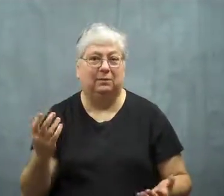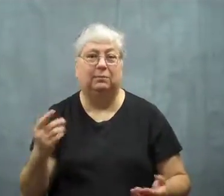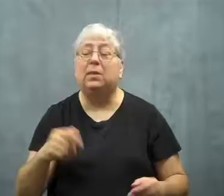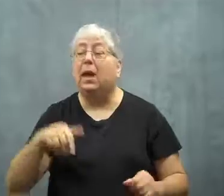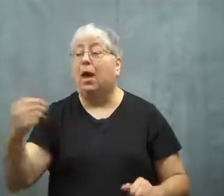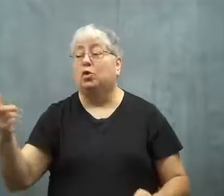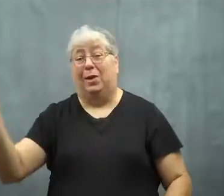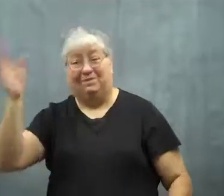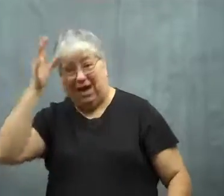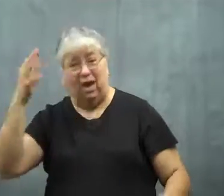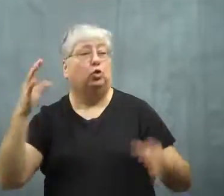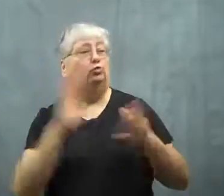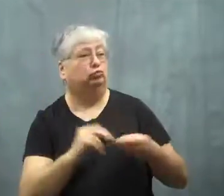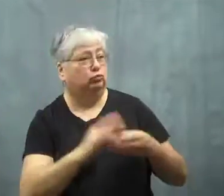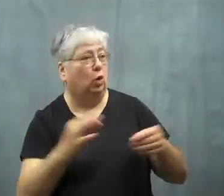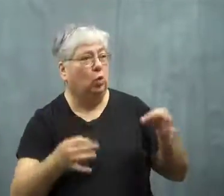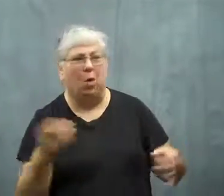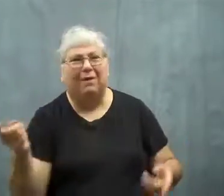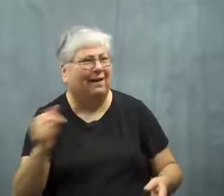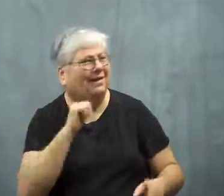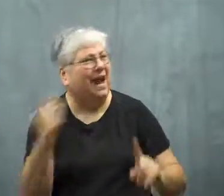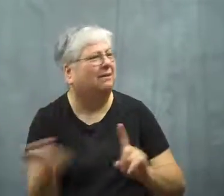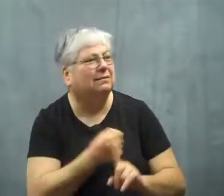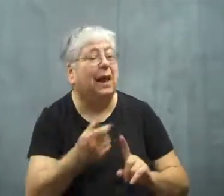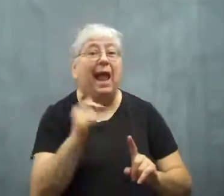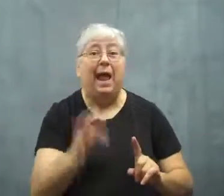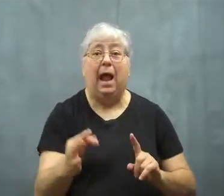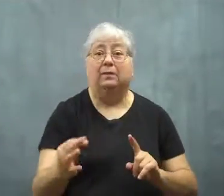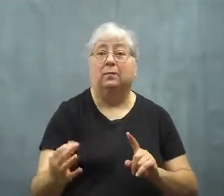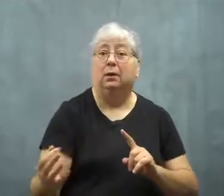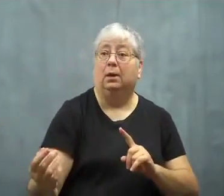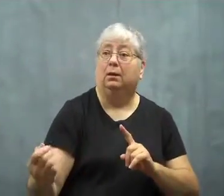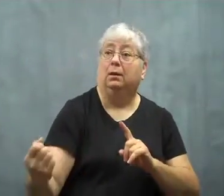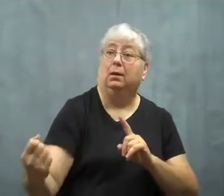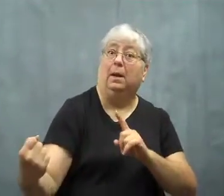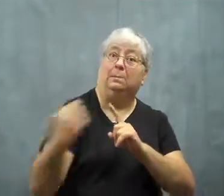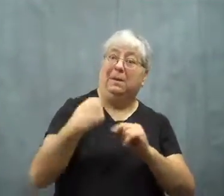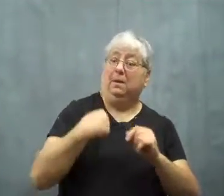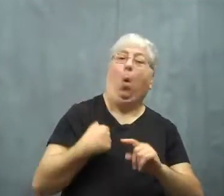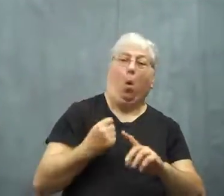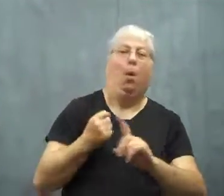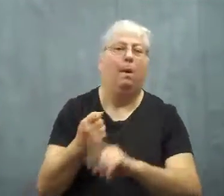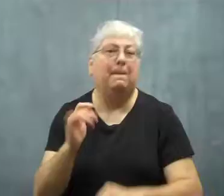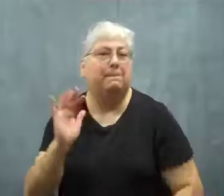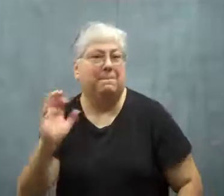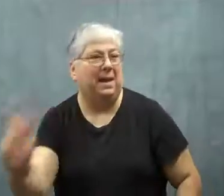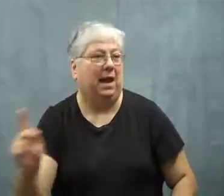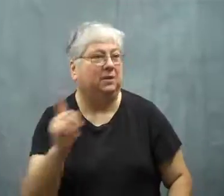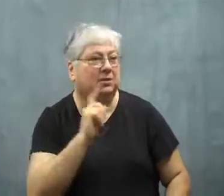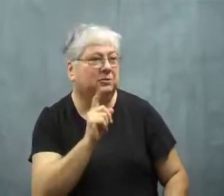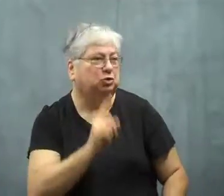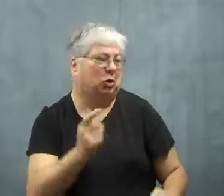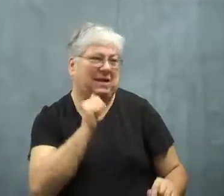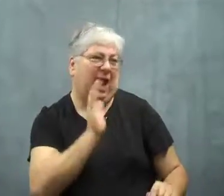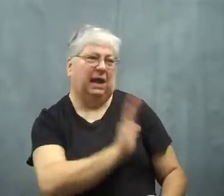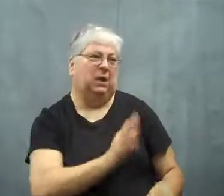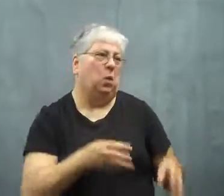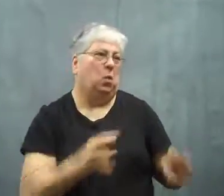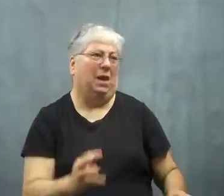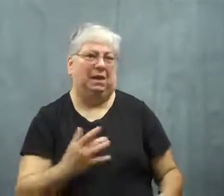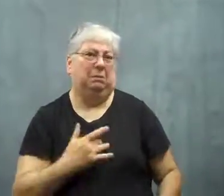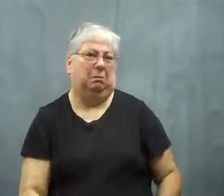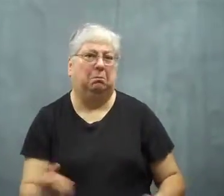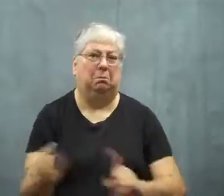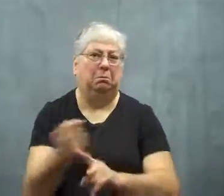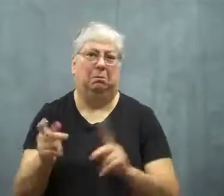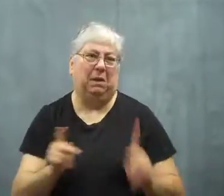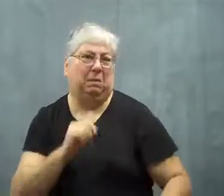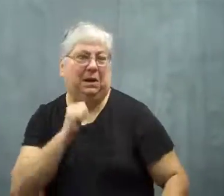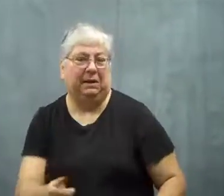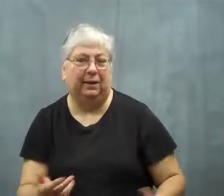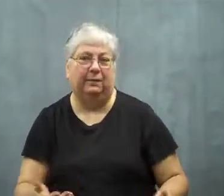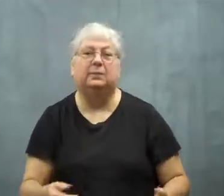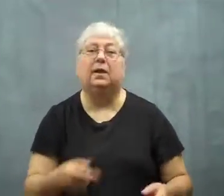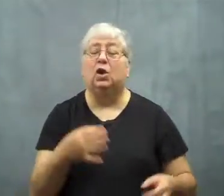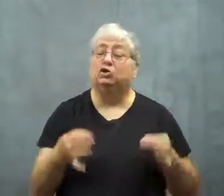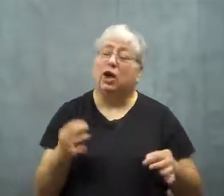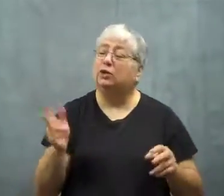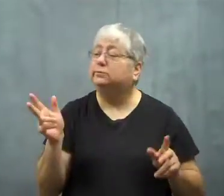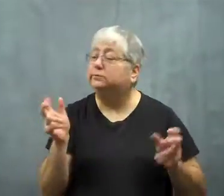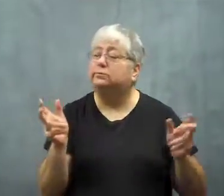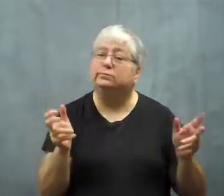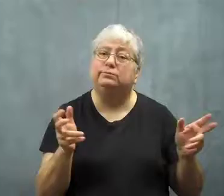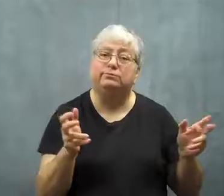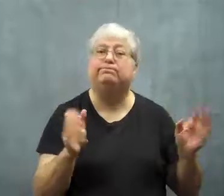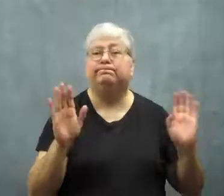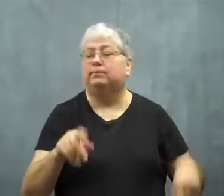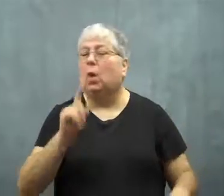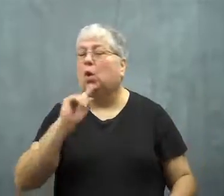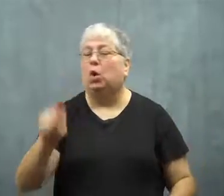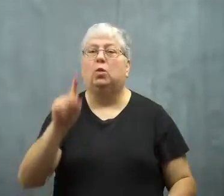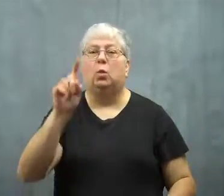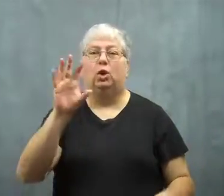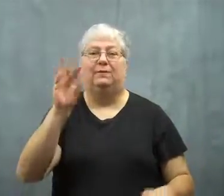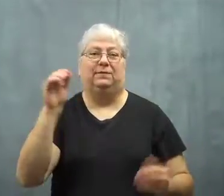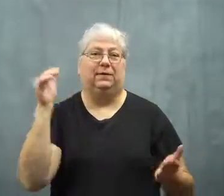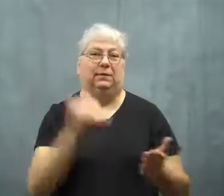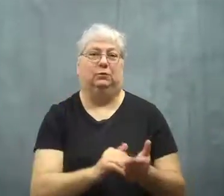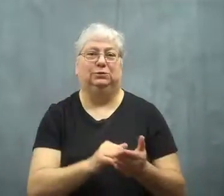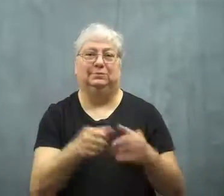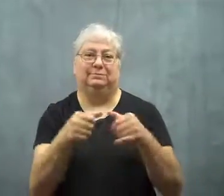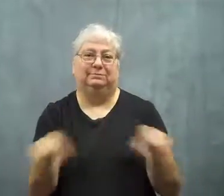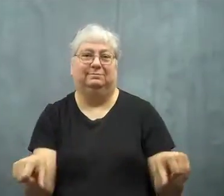His father said he was not violent unless provoked, he wasn't that kind of person.